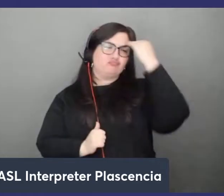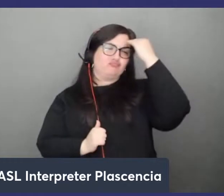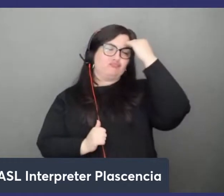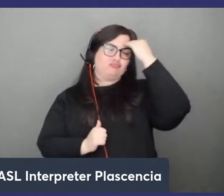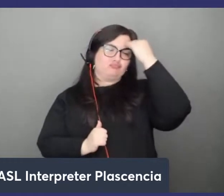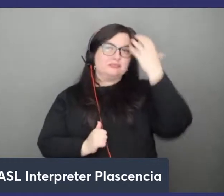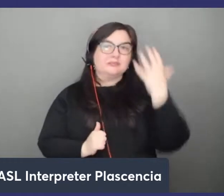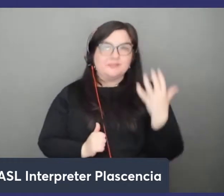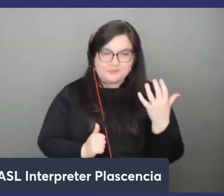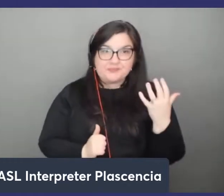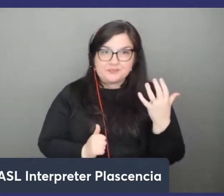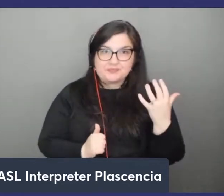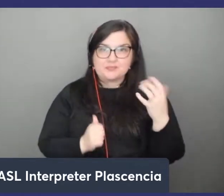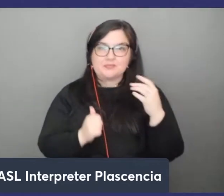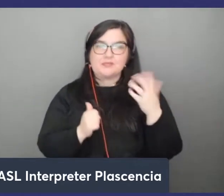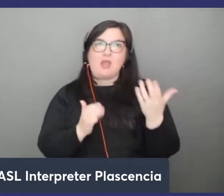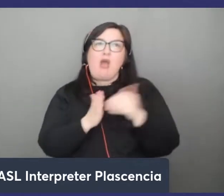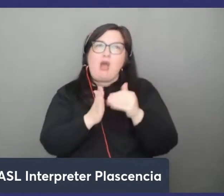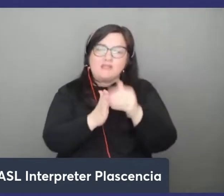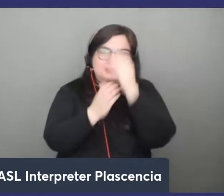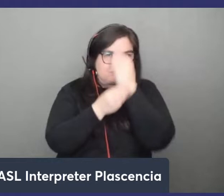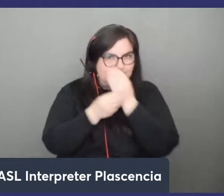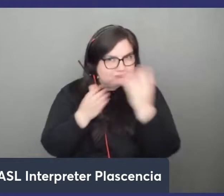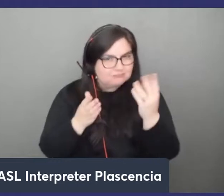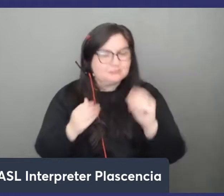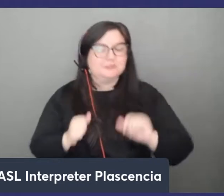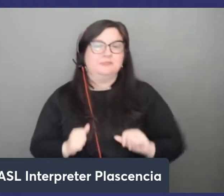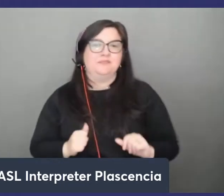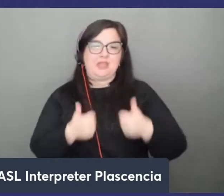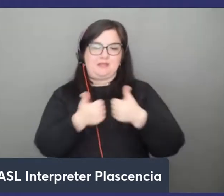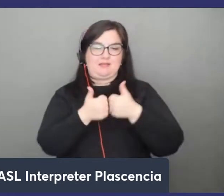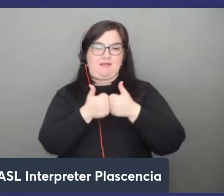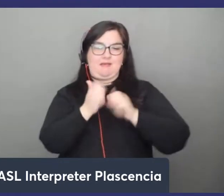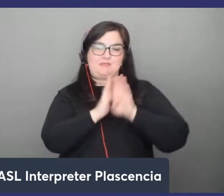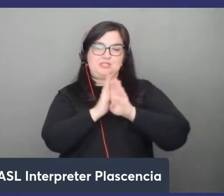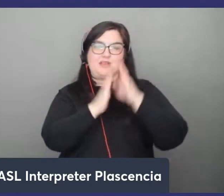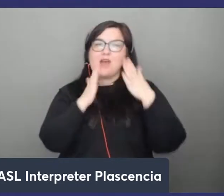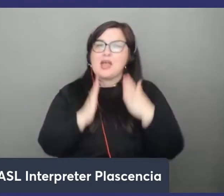Well, lot of times, game developers are usually experts